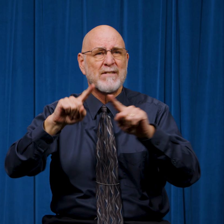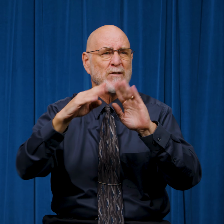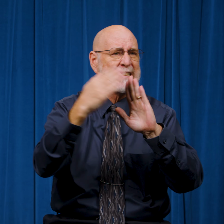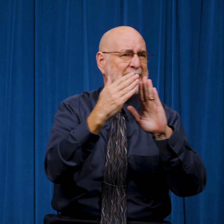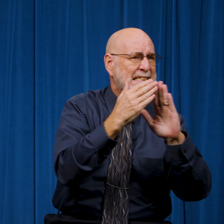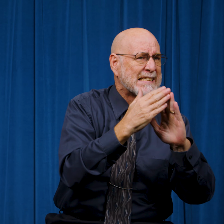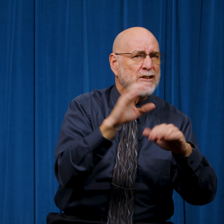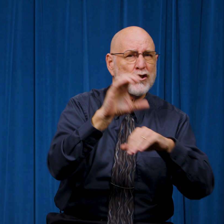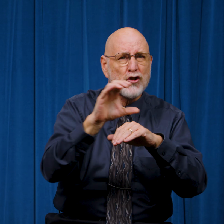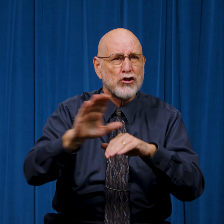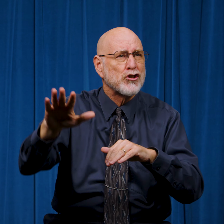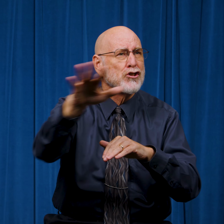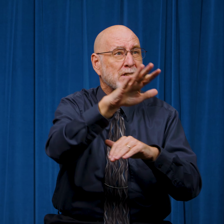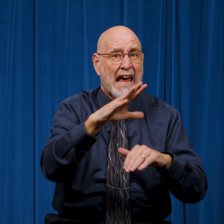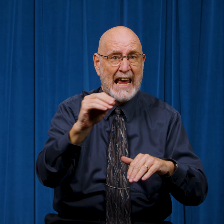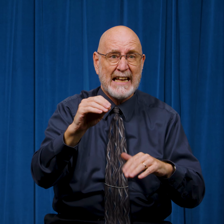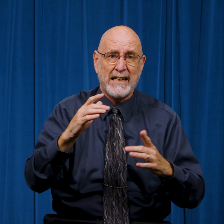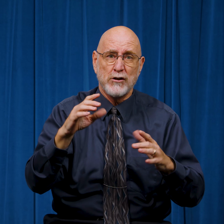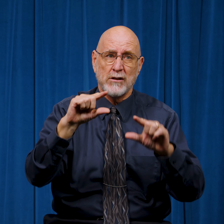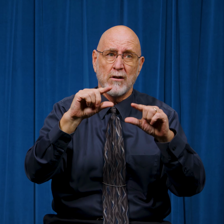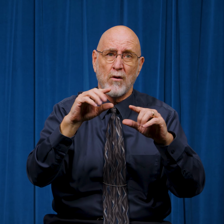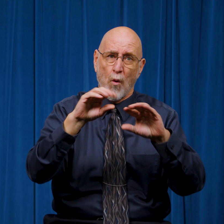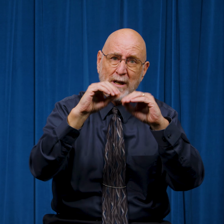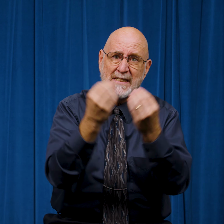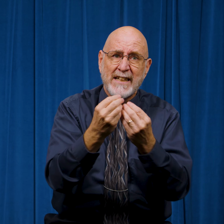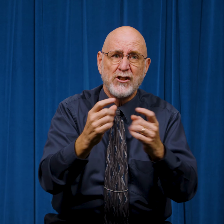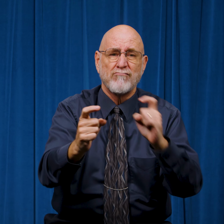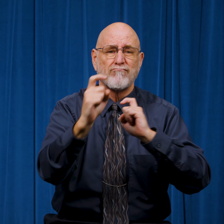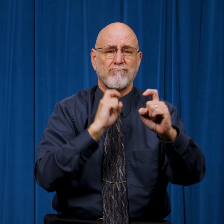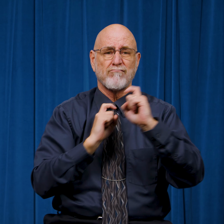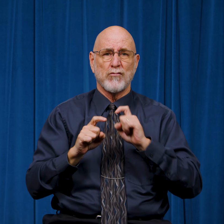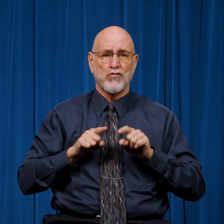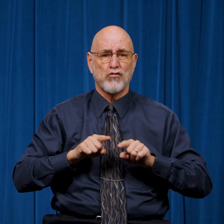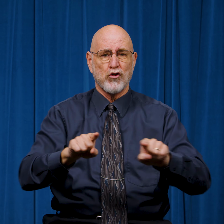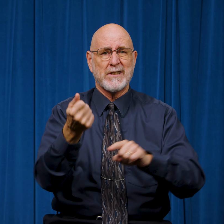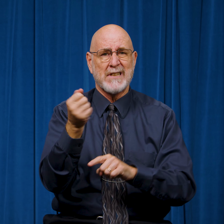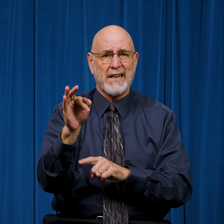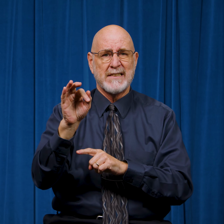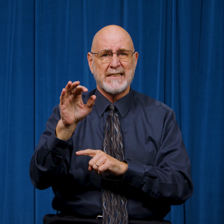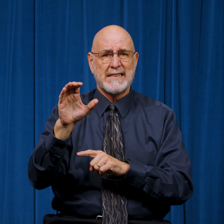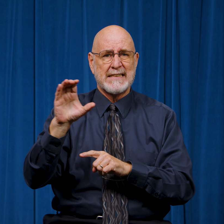churches, and even civic organizations during the 19th century phase of construction.